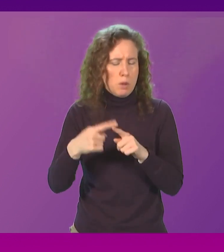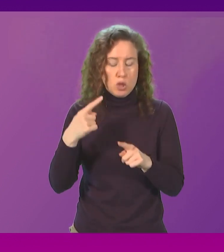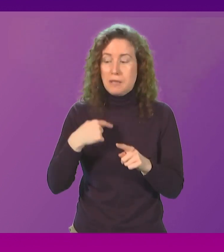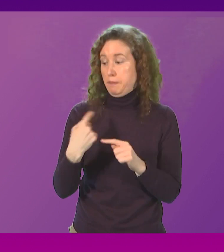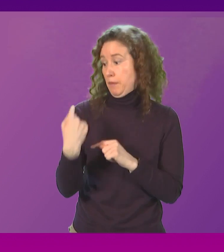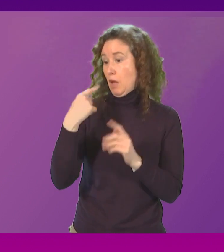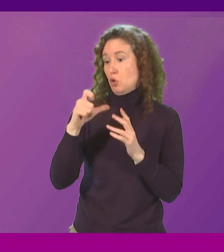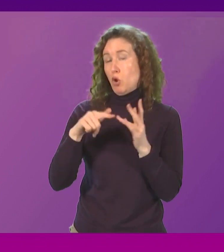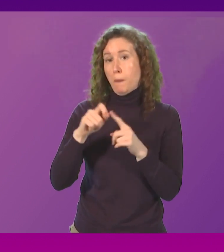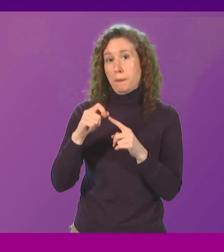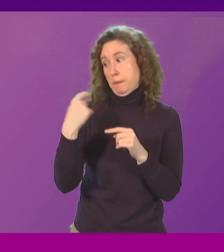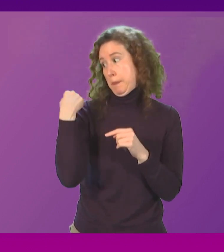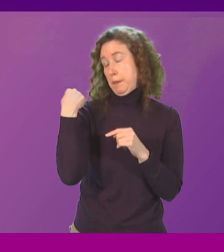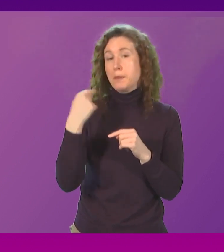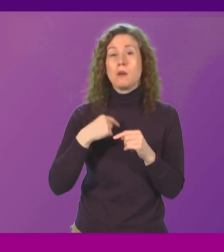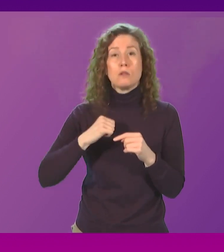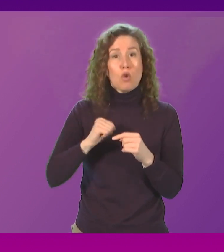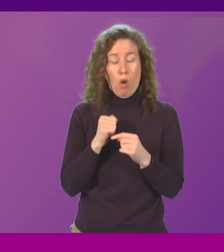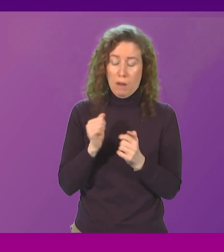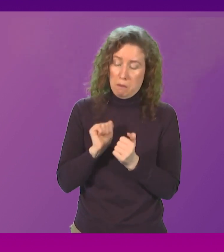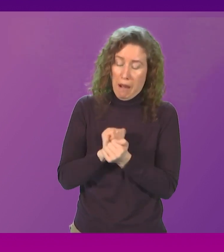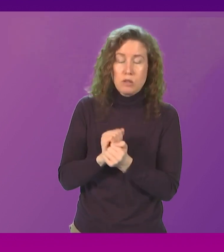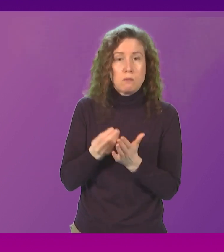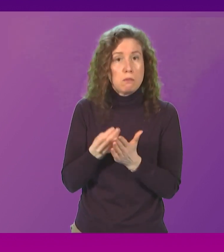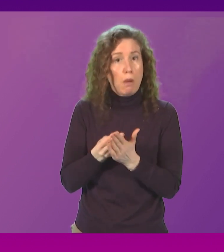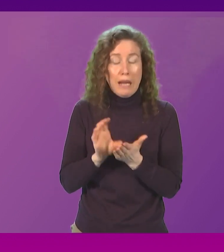additional £5 million to address loss and damage, and we will continue to advocate for